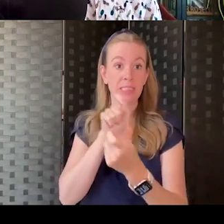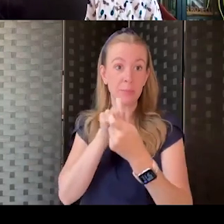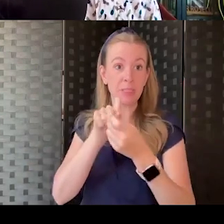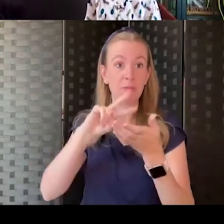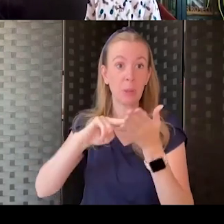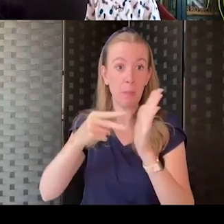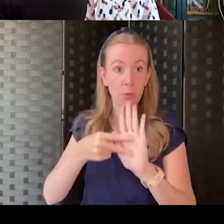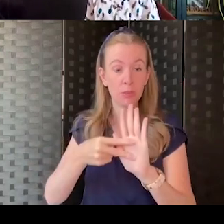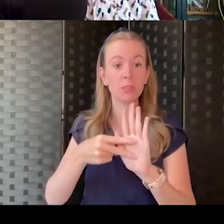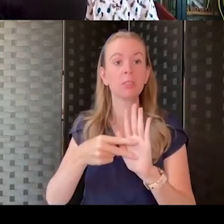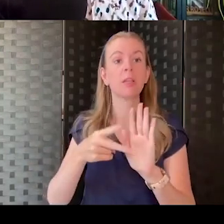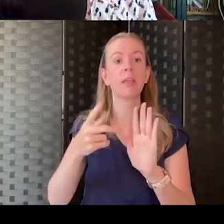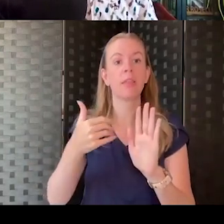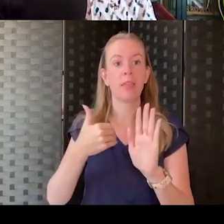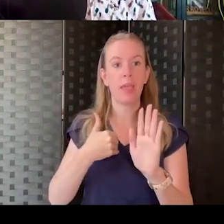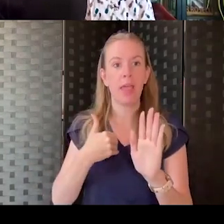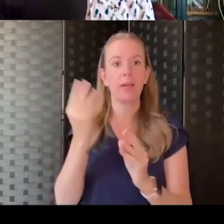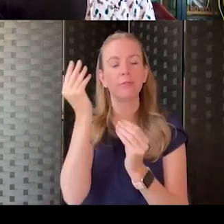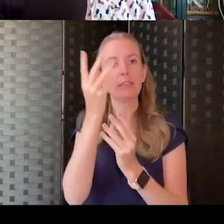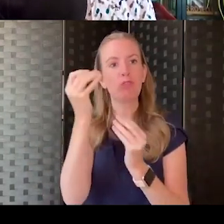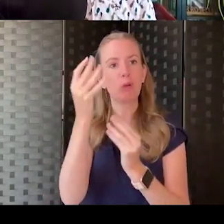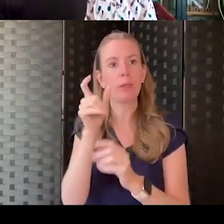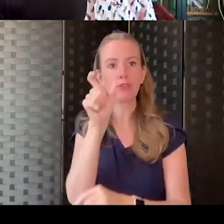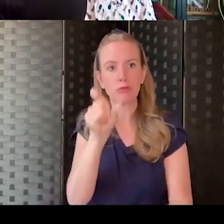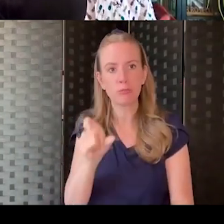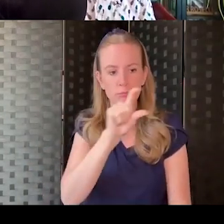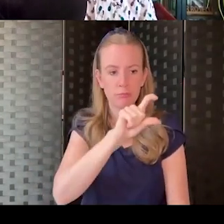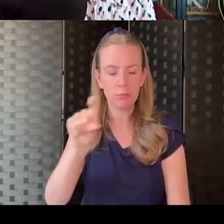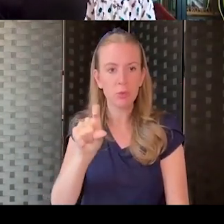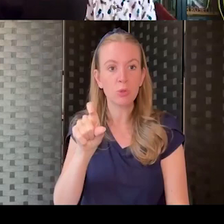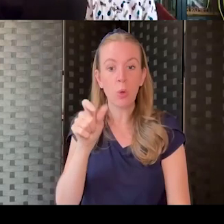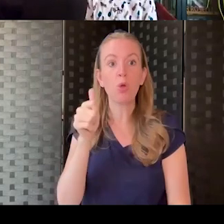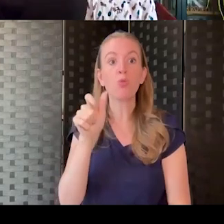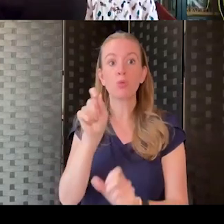across two axes so that a reader can understand the relationship between those chunks of data.